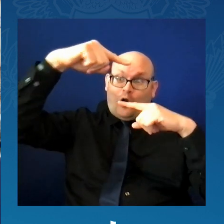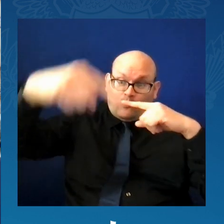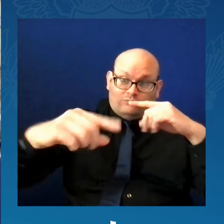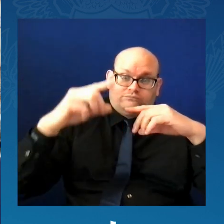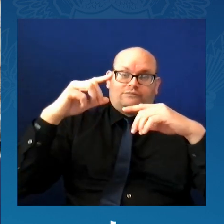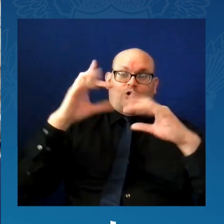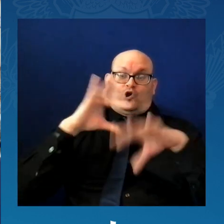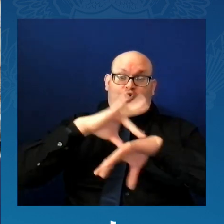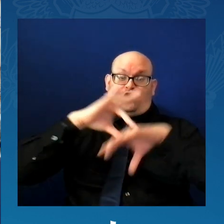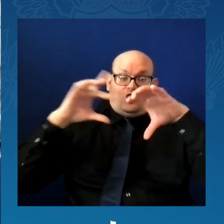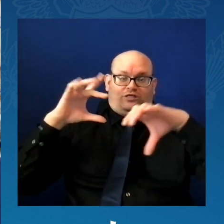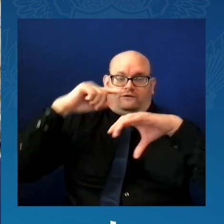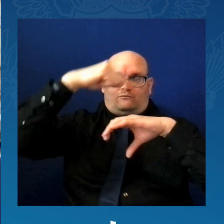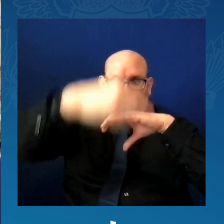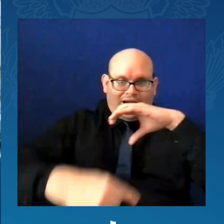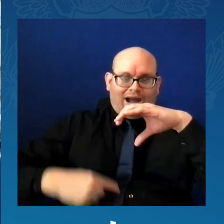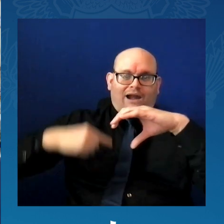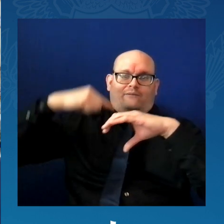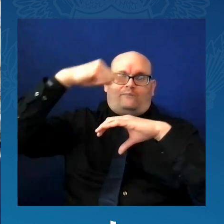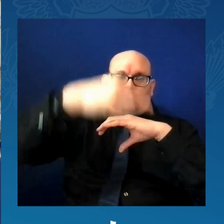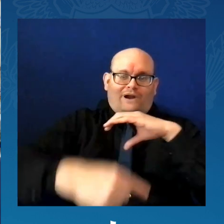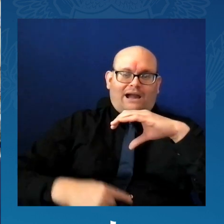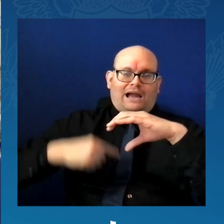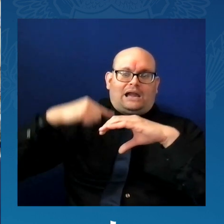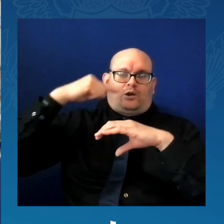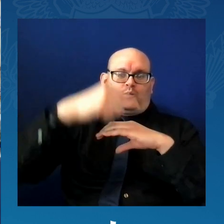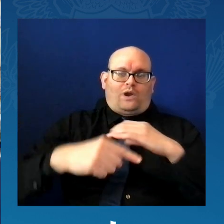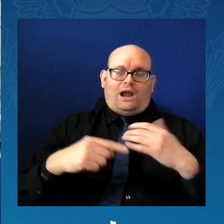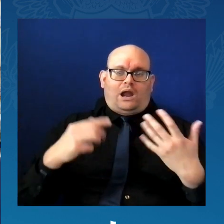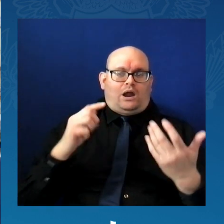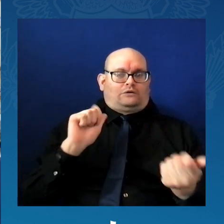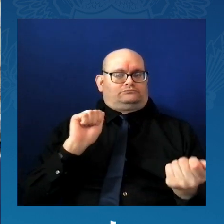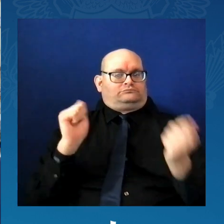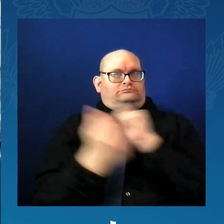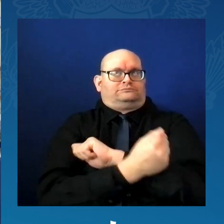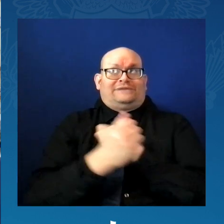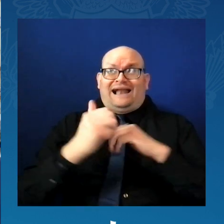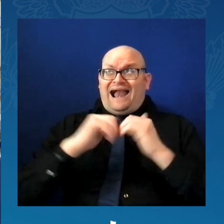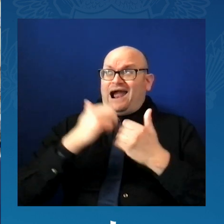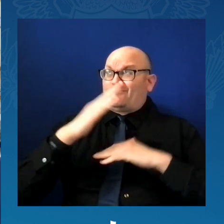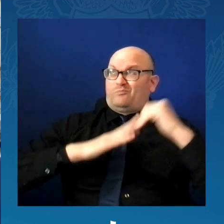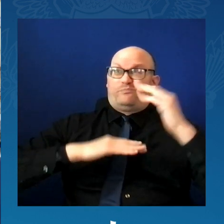Our national security depends upon these capabilities, not just for defending ourselves in space.